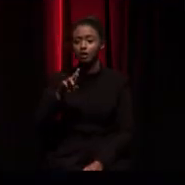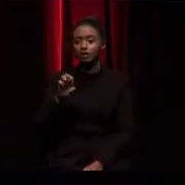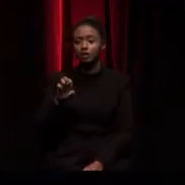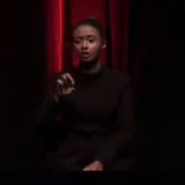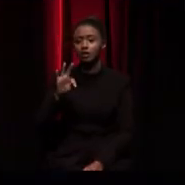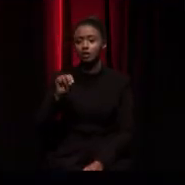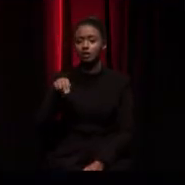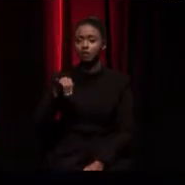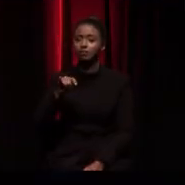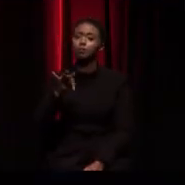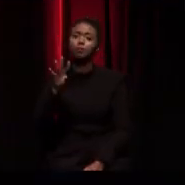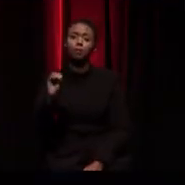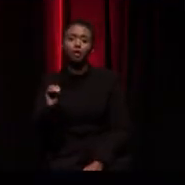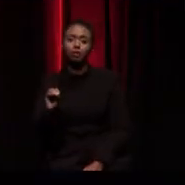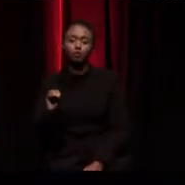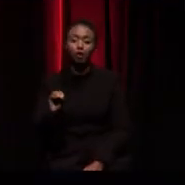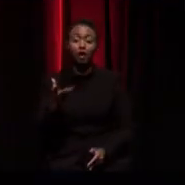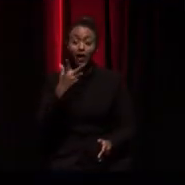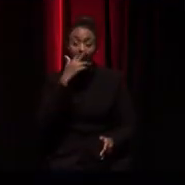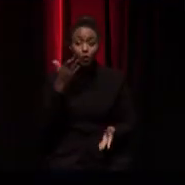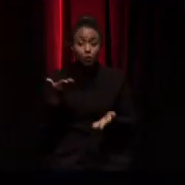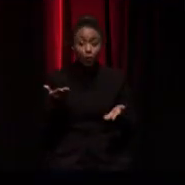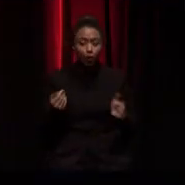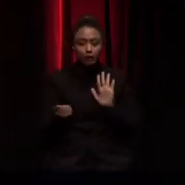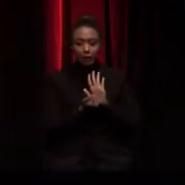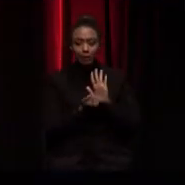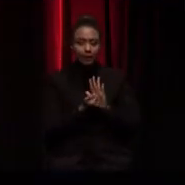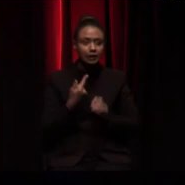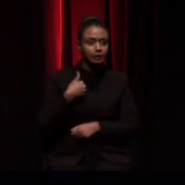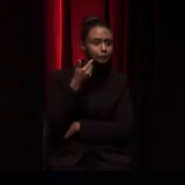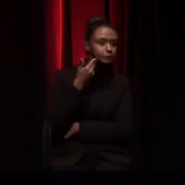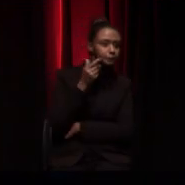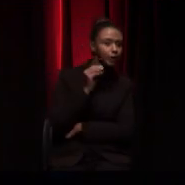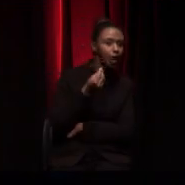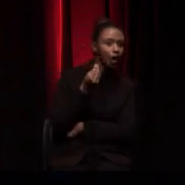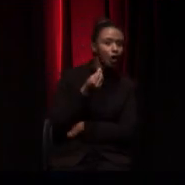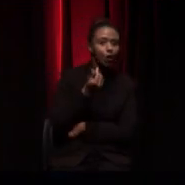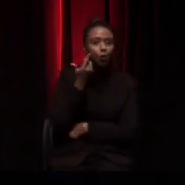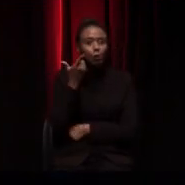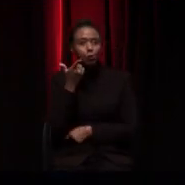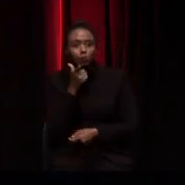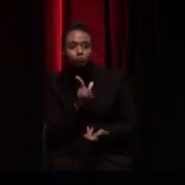to figure out what to do. Naturally they will realize that